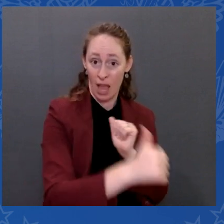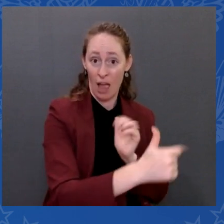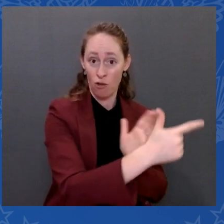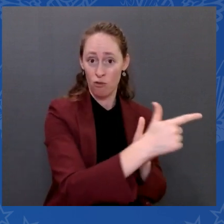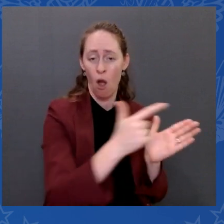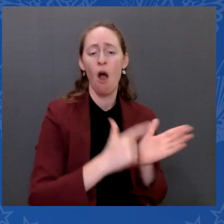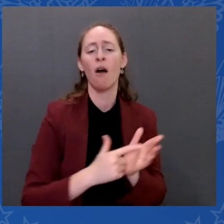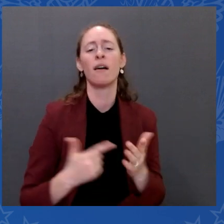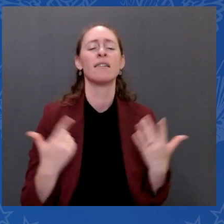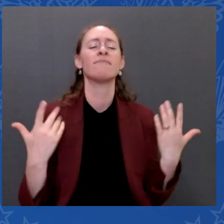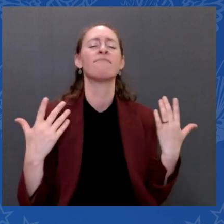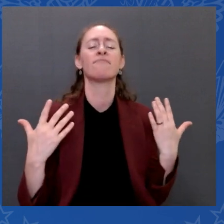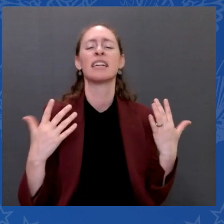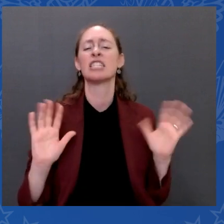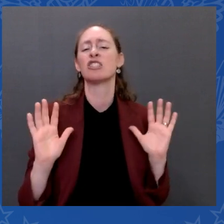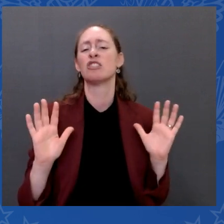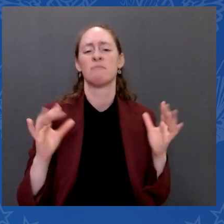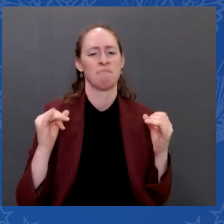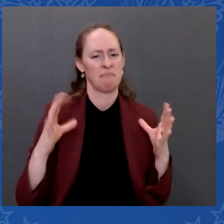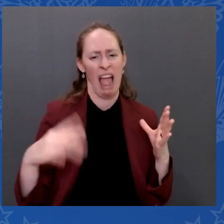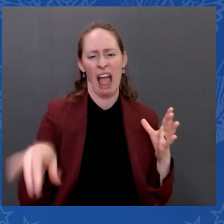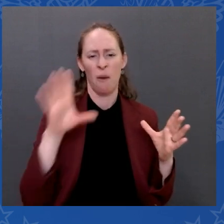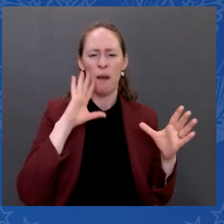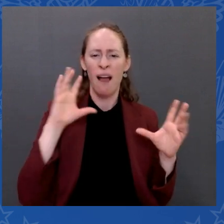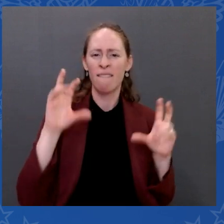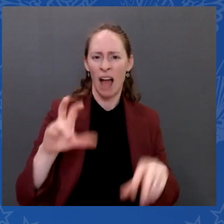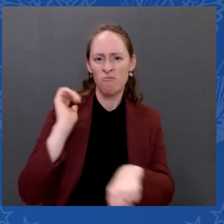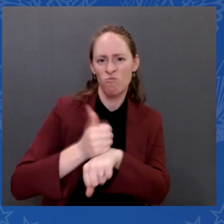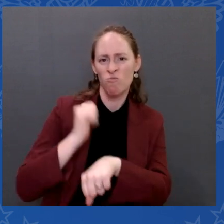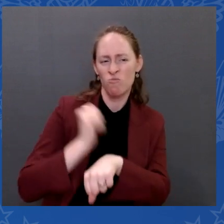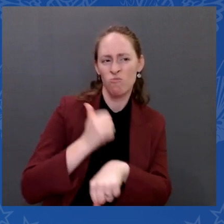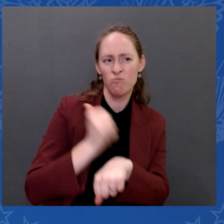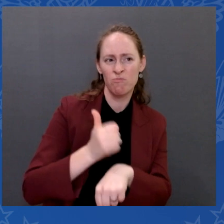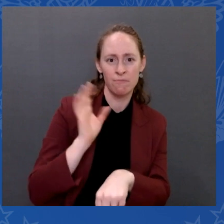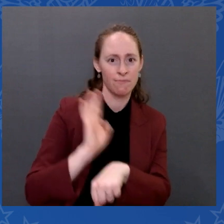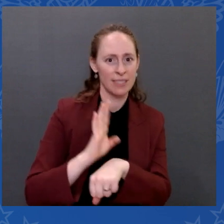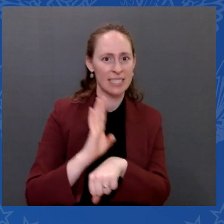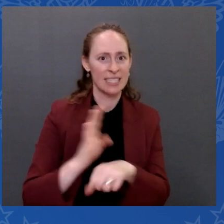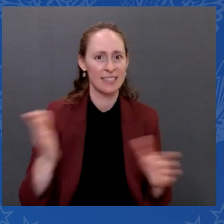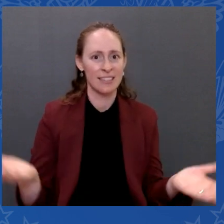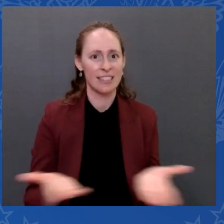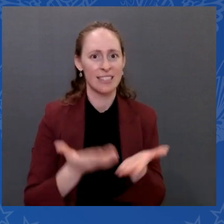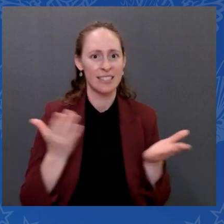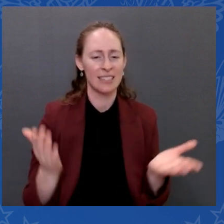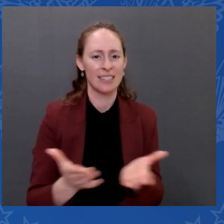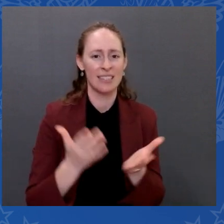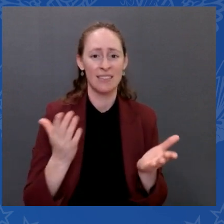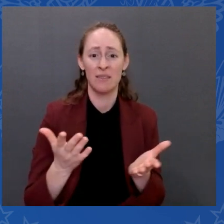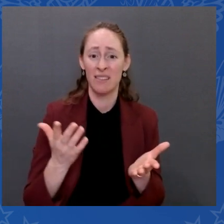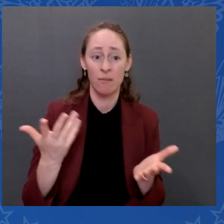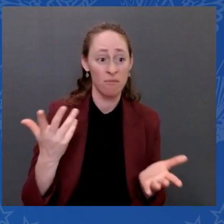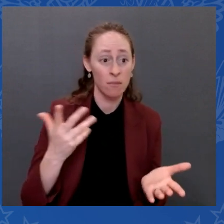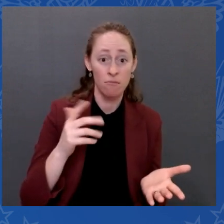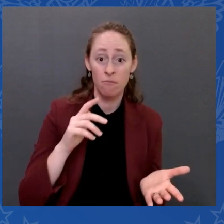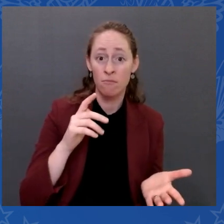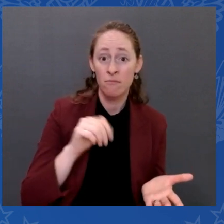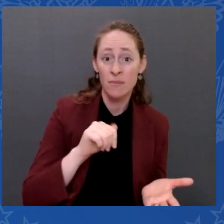It will result directly in tens of thousands of jobs to help grow a key component of our manufacturing sector.